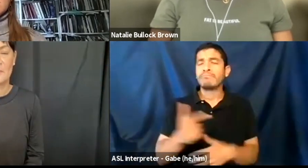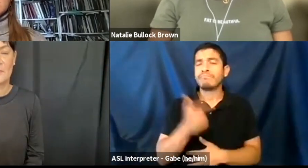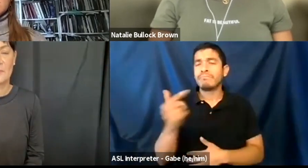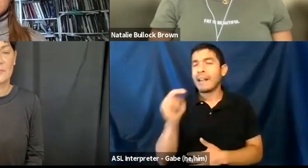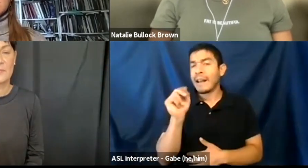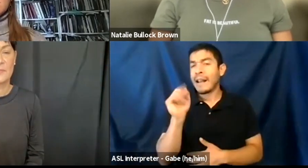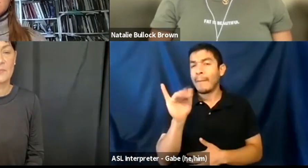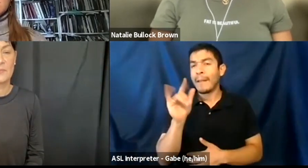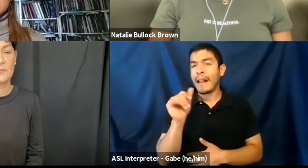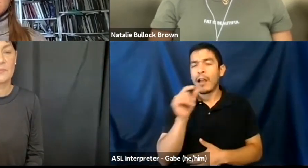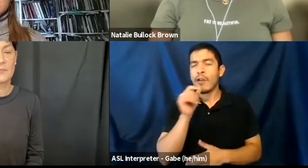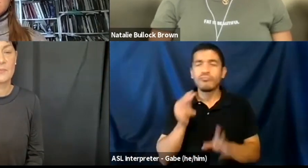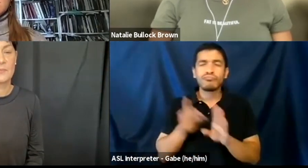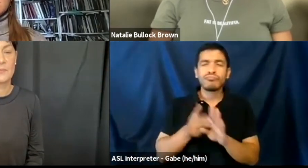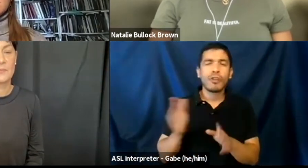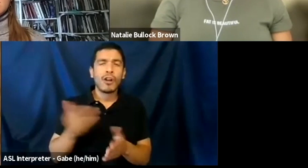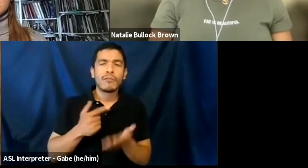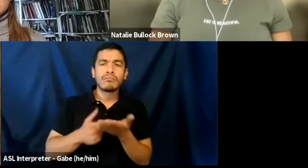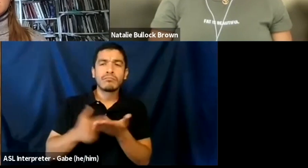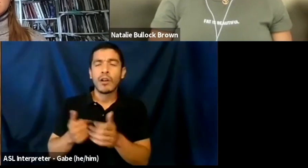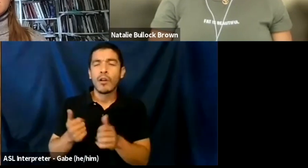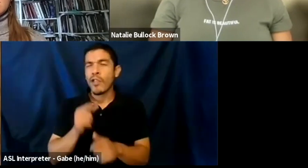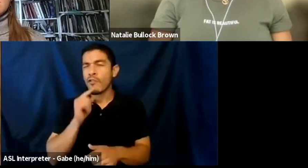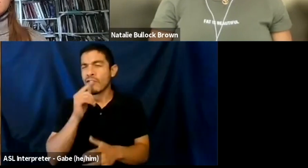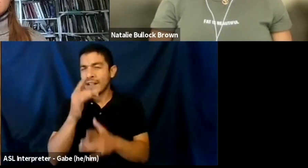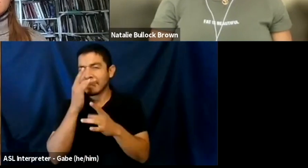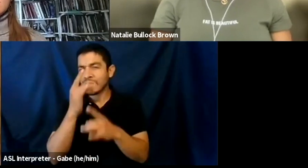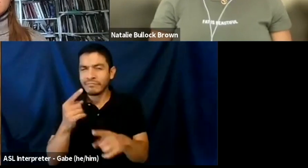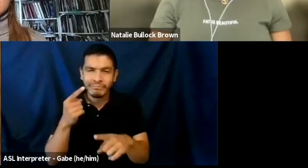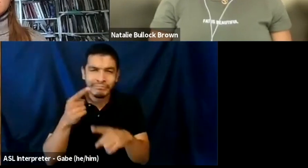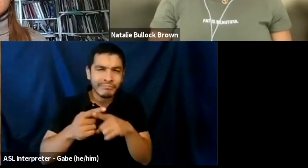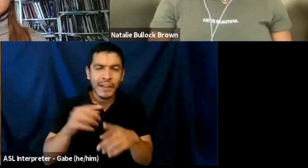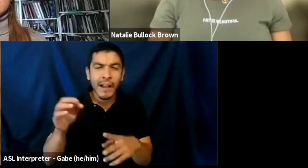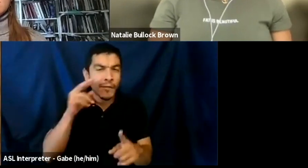with a really interesting intersection of perspectives.